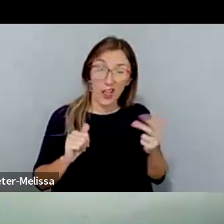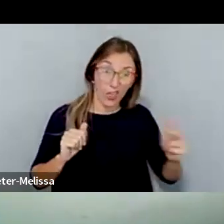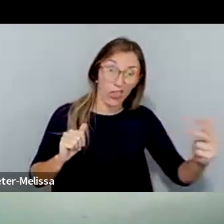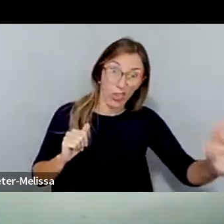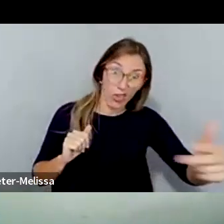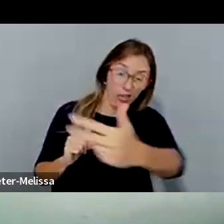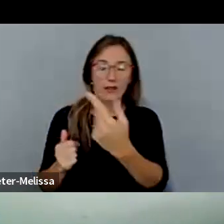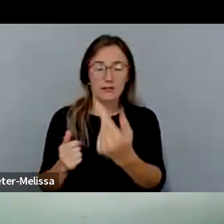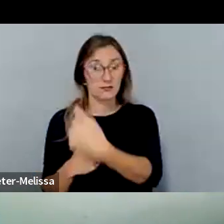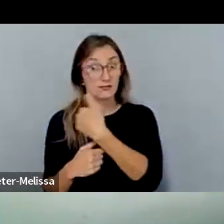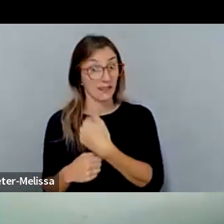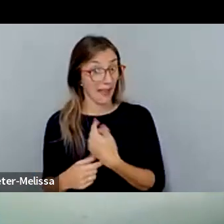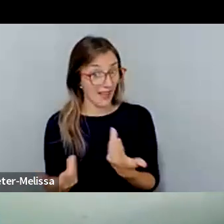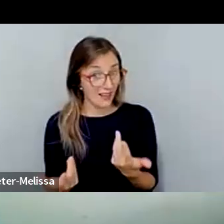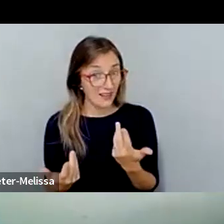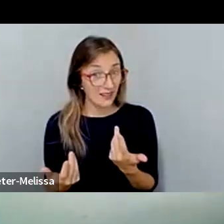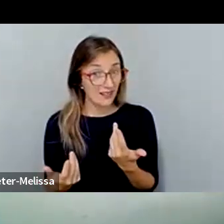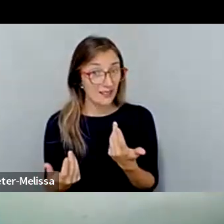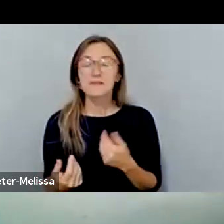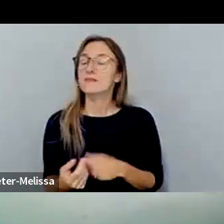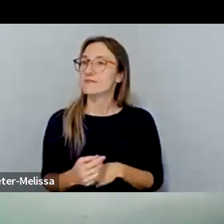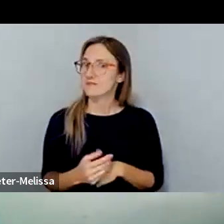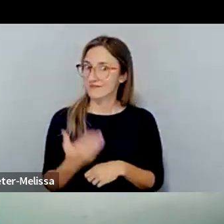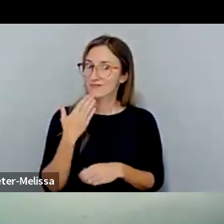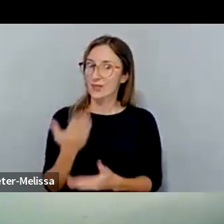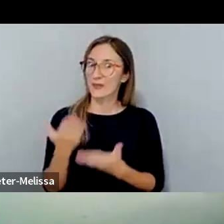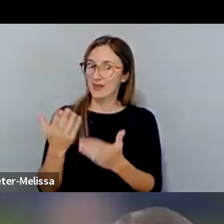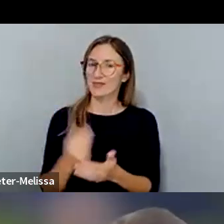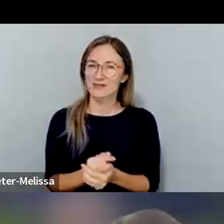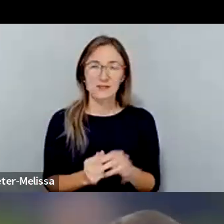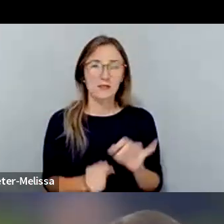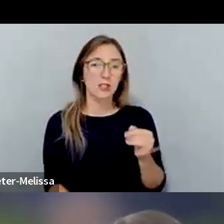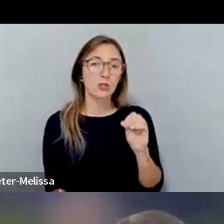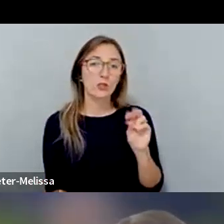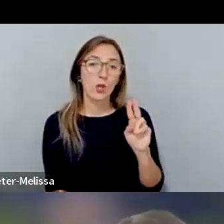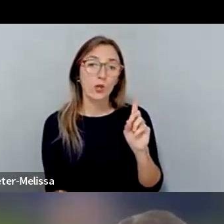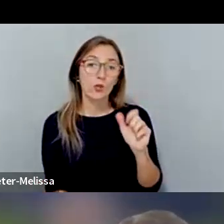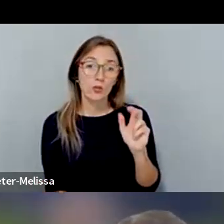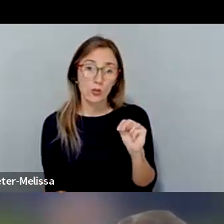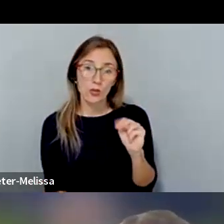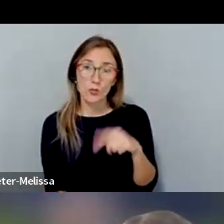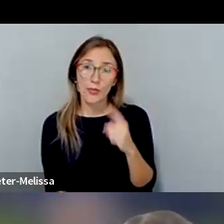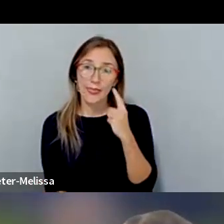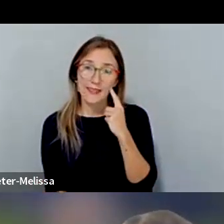to actually navigate but is back there whether it be like a parking lot or whatever in her wheelchair? Is that reasonable?